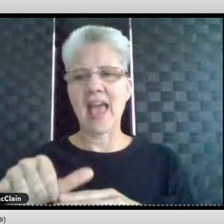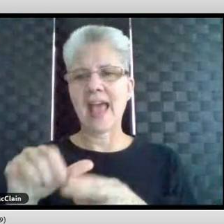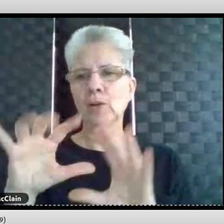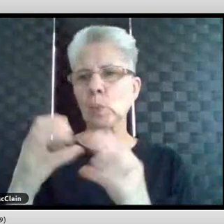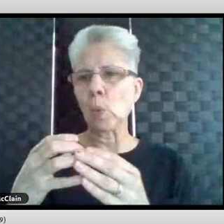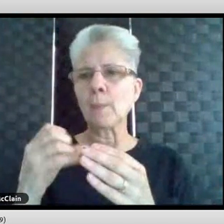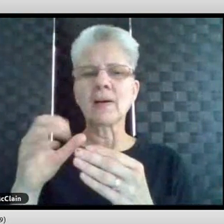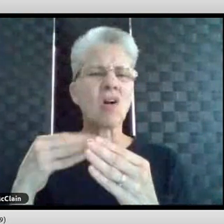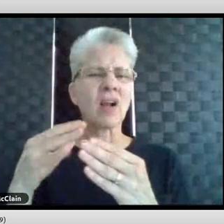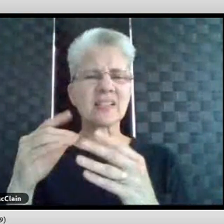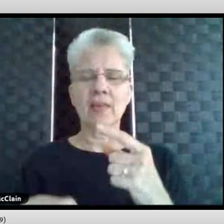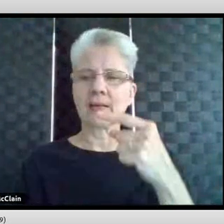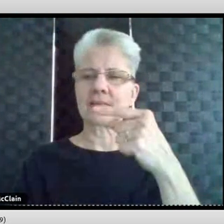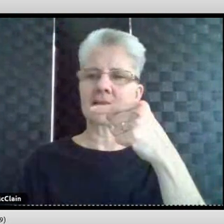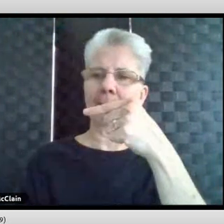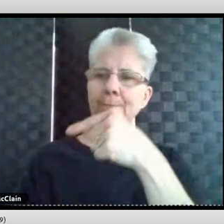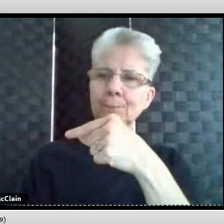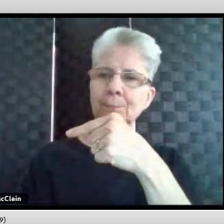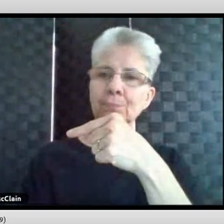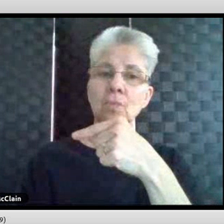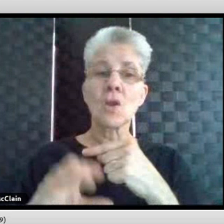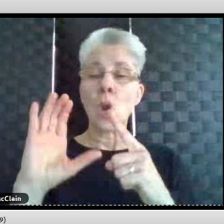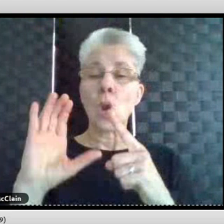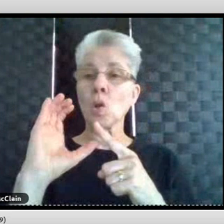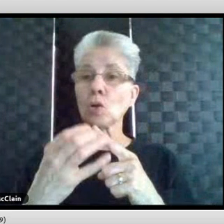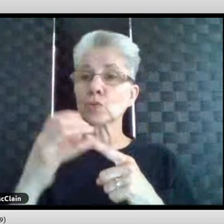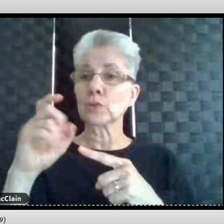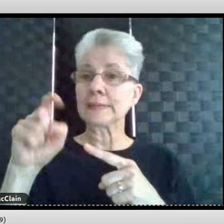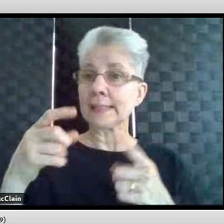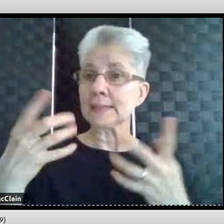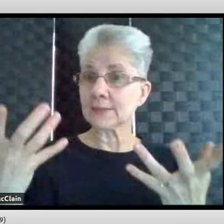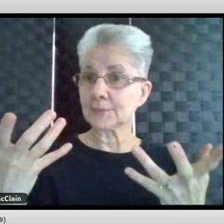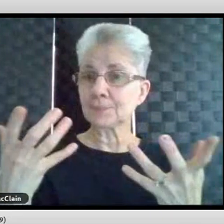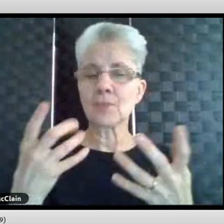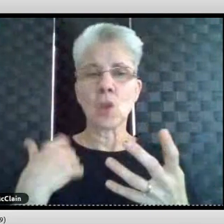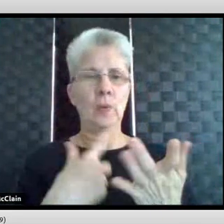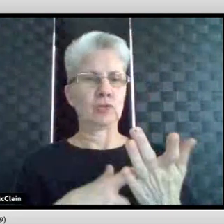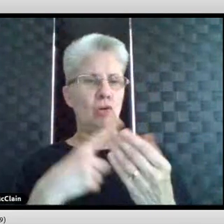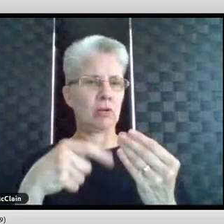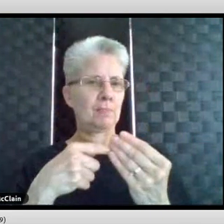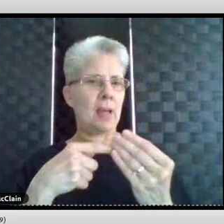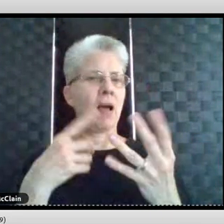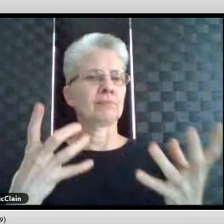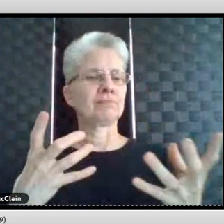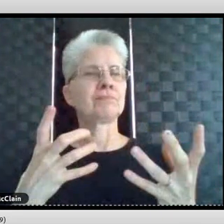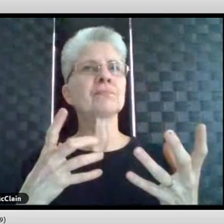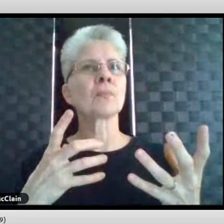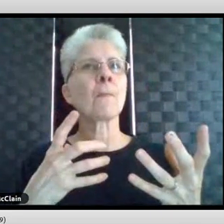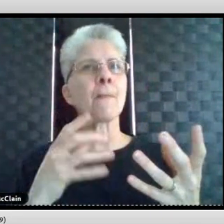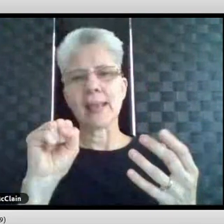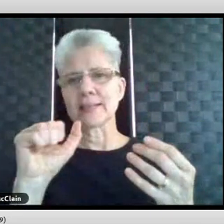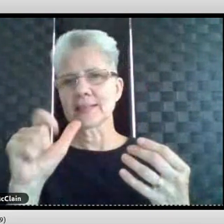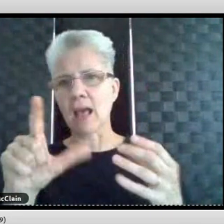all kinds of things that we can open up there. Cultural needs. We talk a lot about ESL classes,